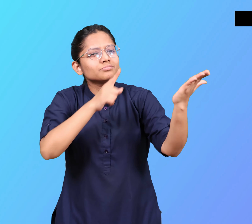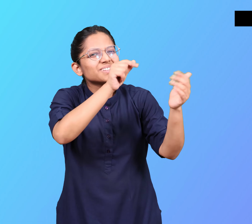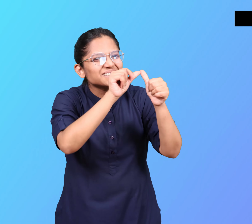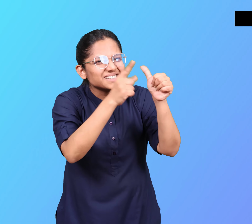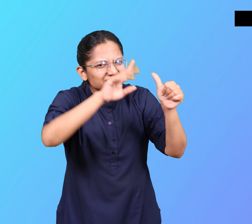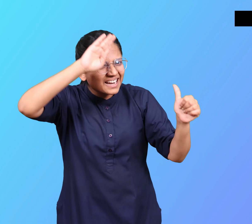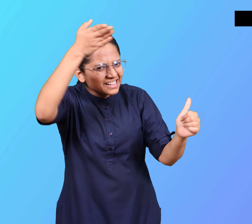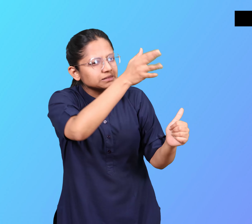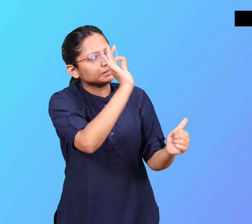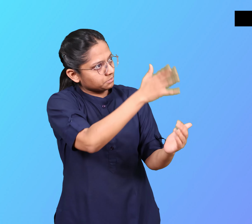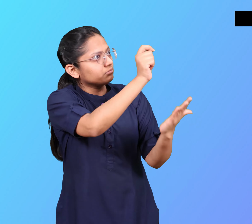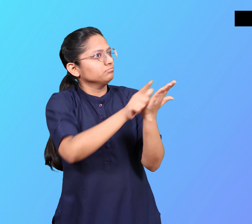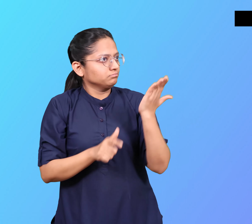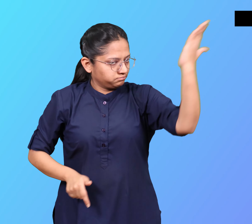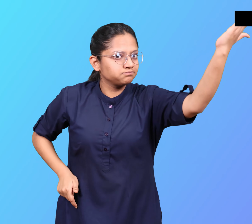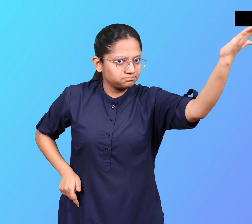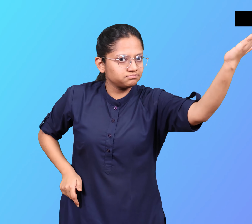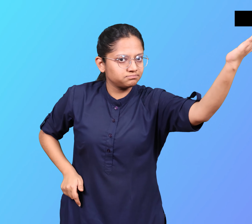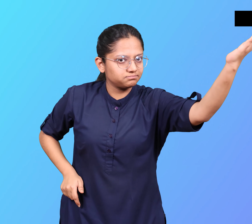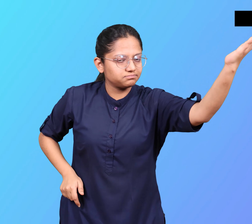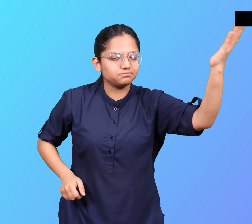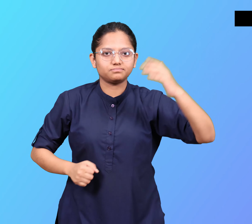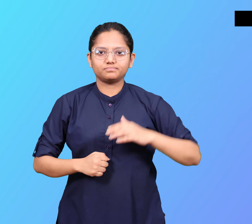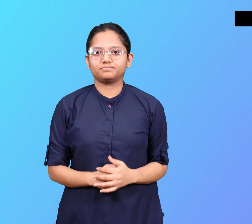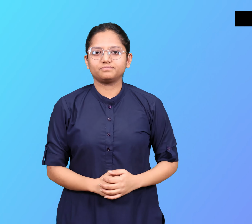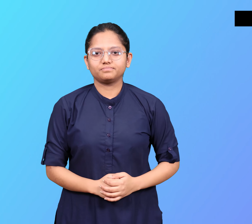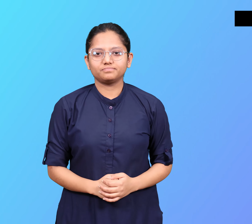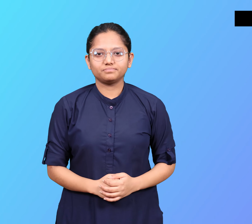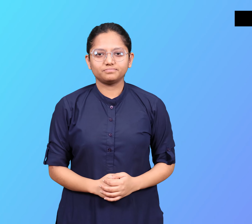They wrote the letter to Artaxerxes the king. This is what they wrote: